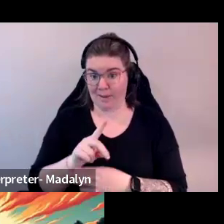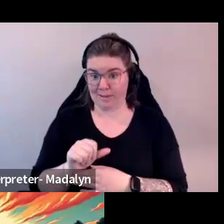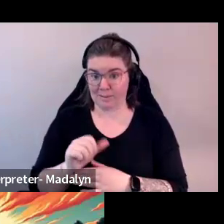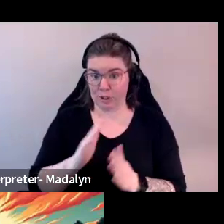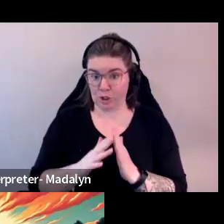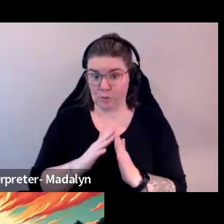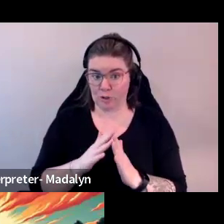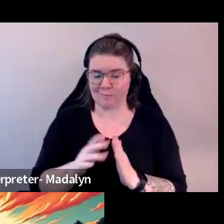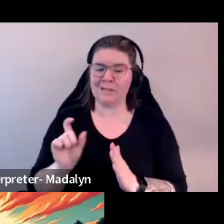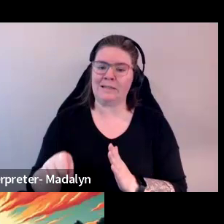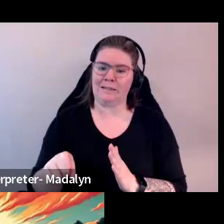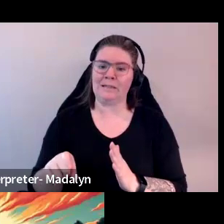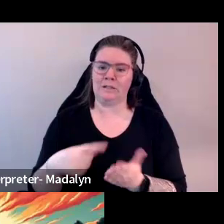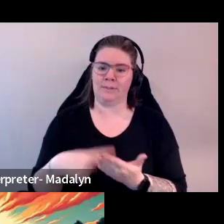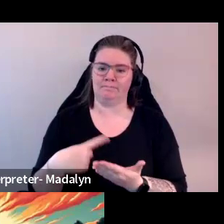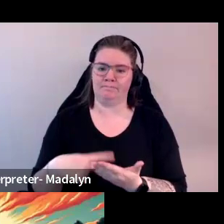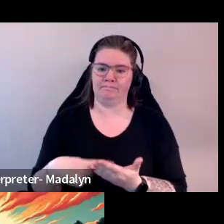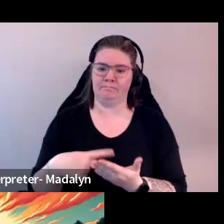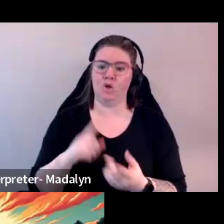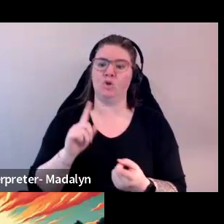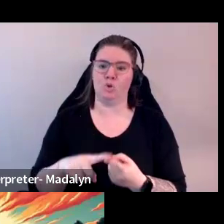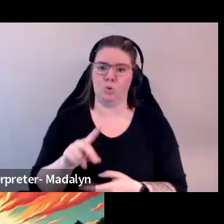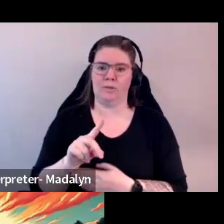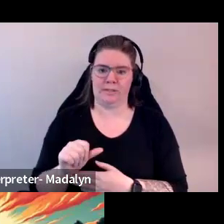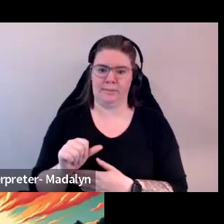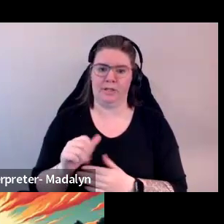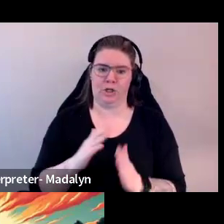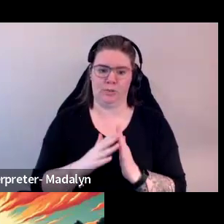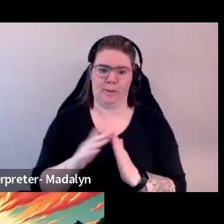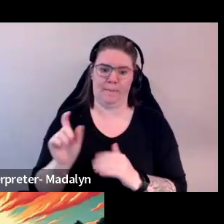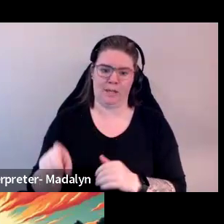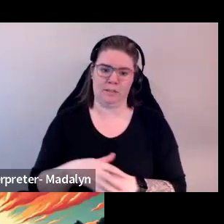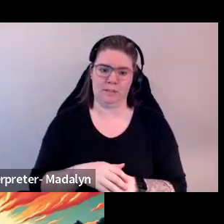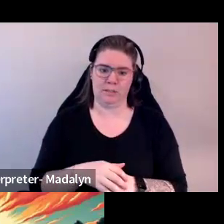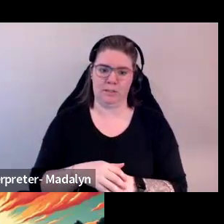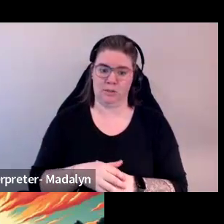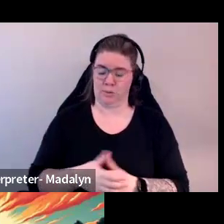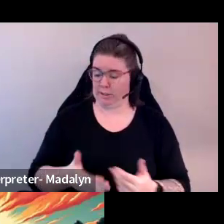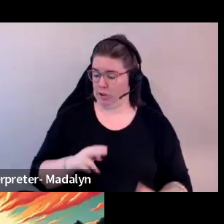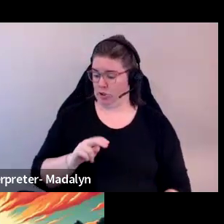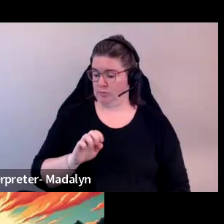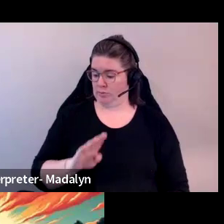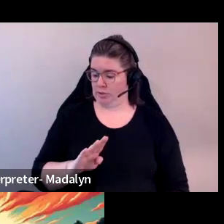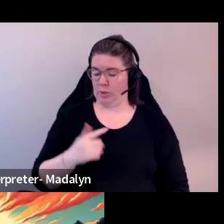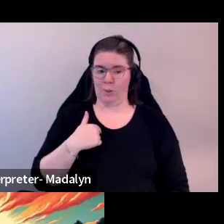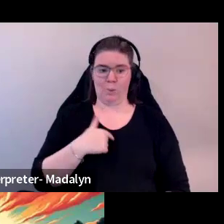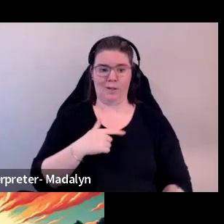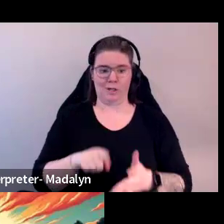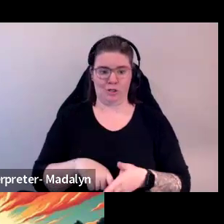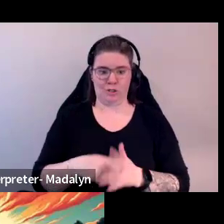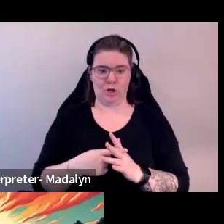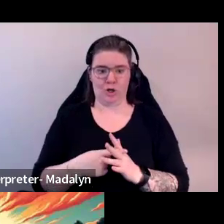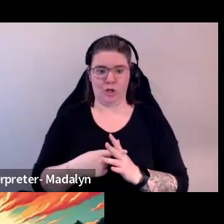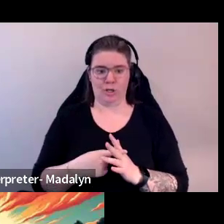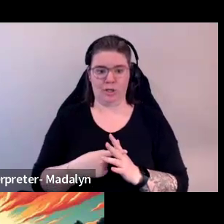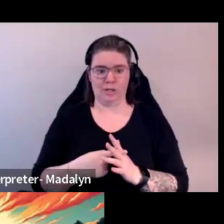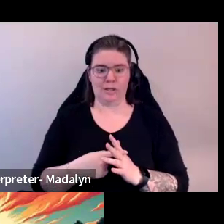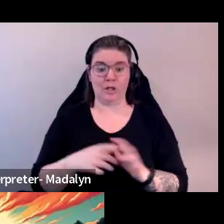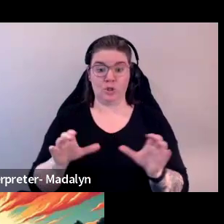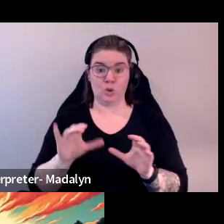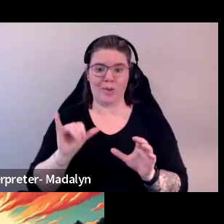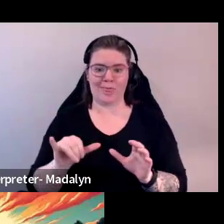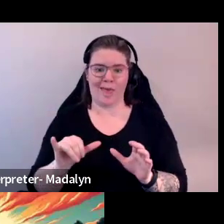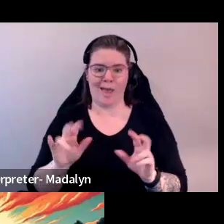Don Dew: It needs to be talked to to the disability community. So as Nebraskans, we are starting to do nothing about us without us in legislation.